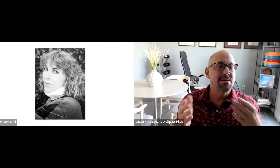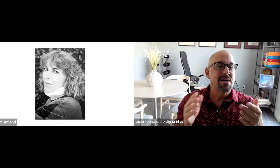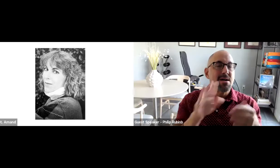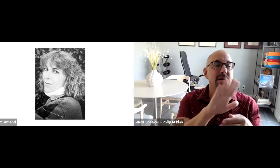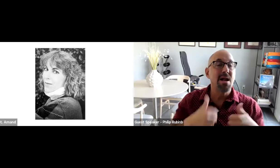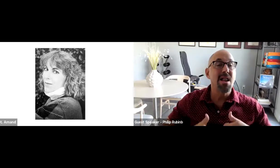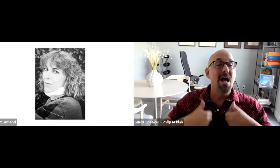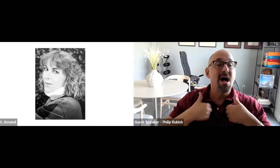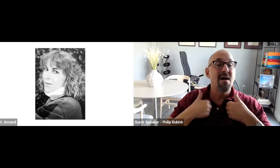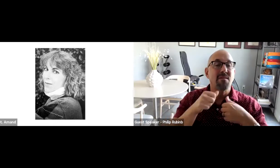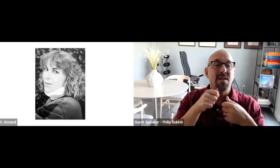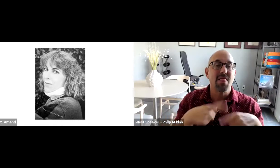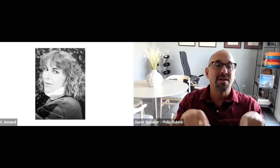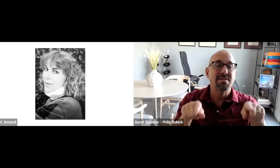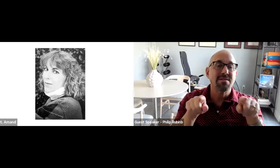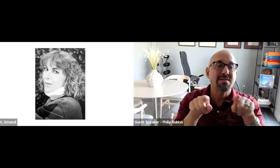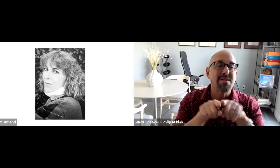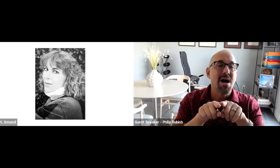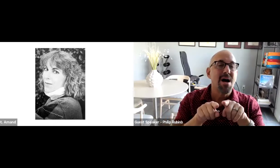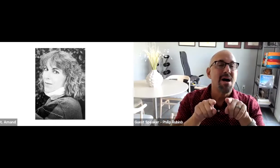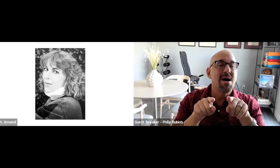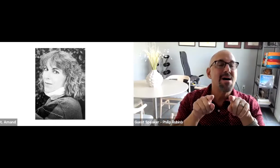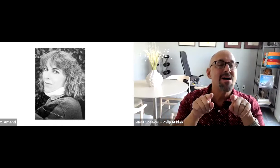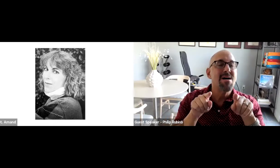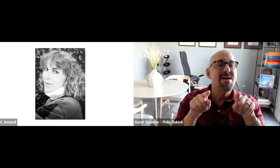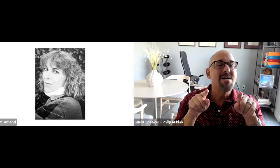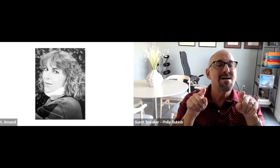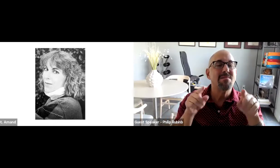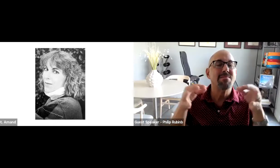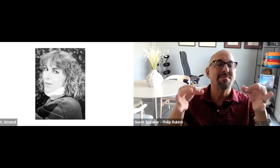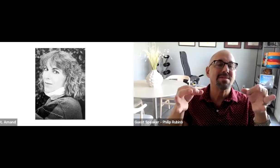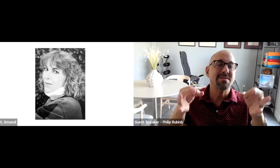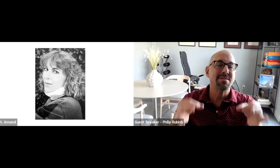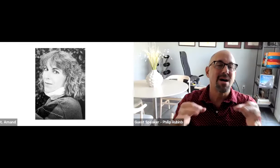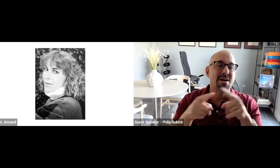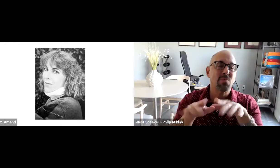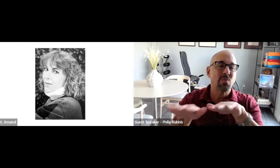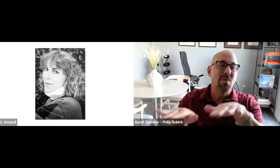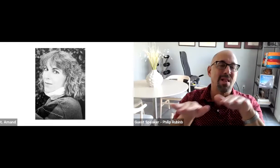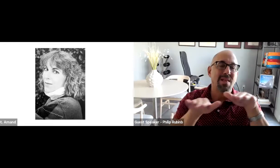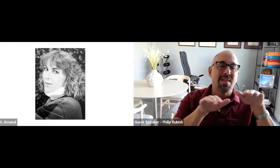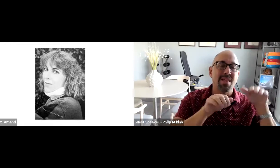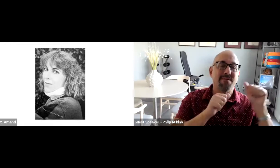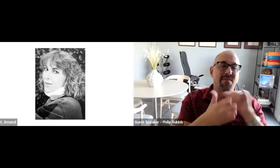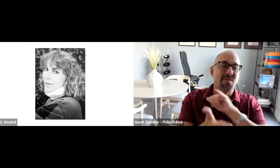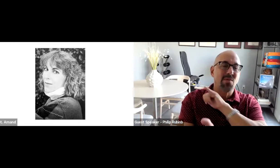but so many people started passing away from AIDS, and his life wasn't the same as it was before all that,